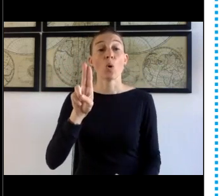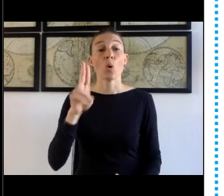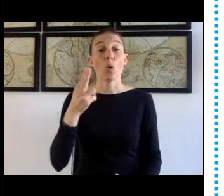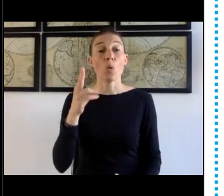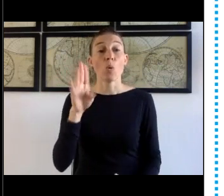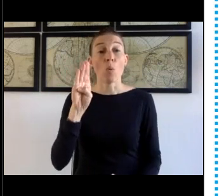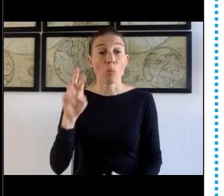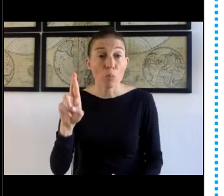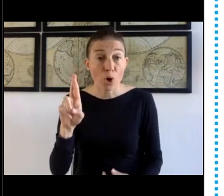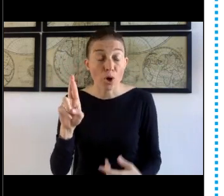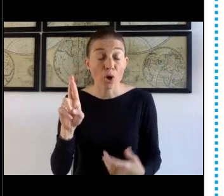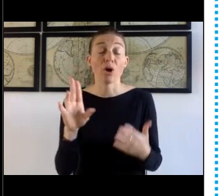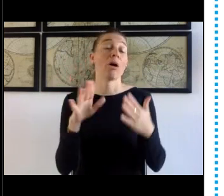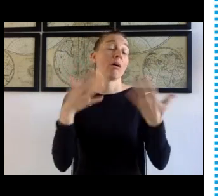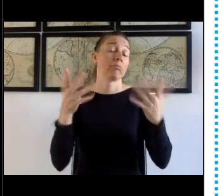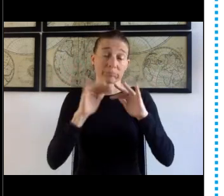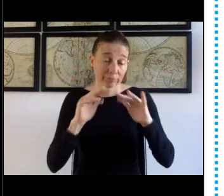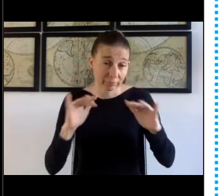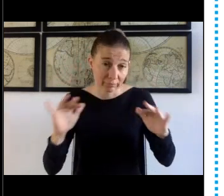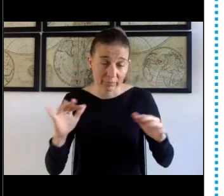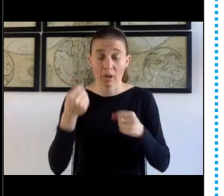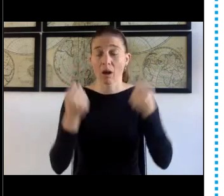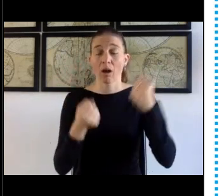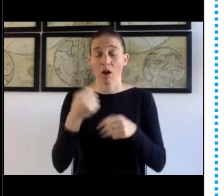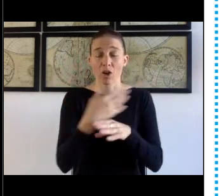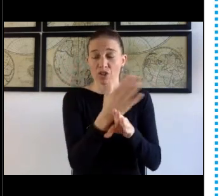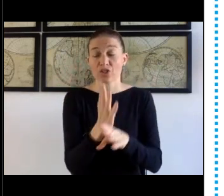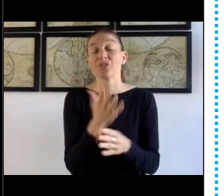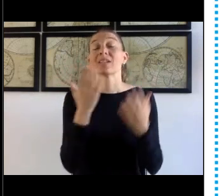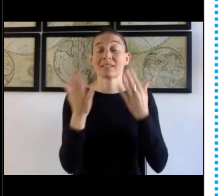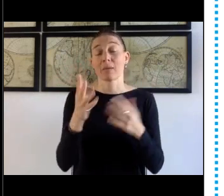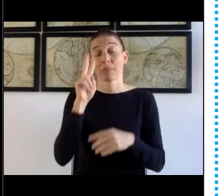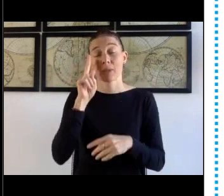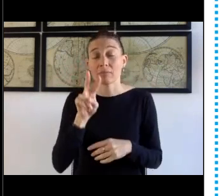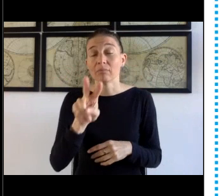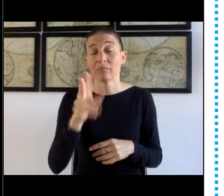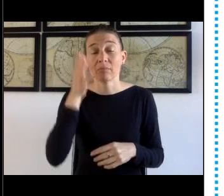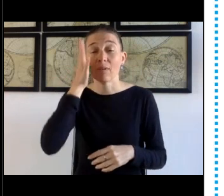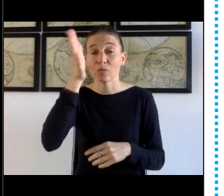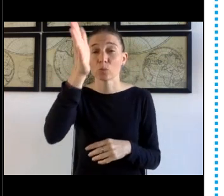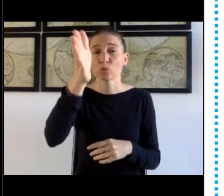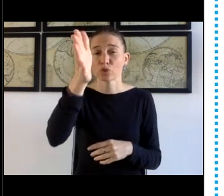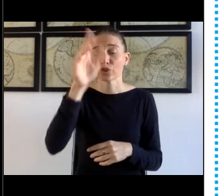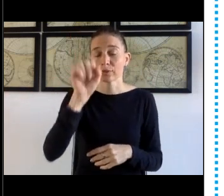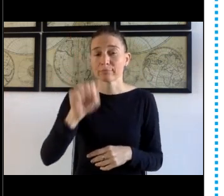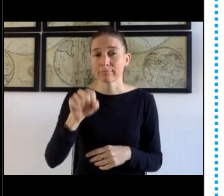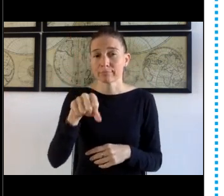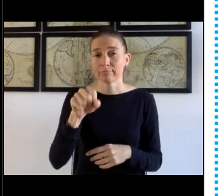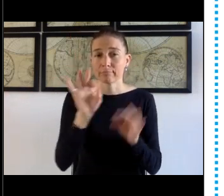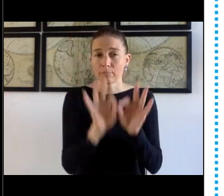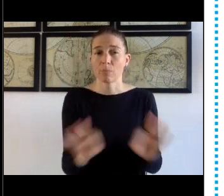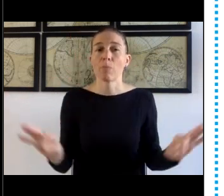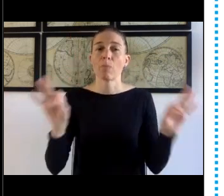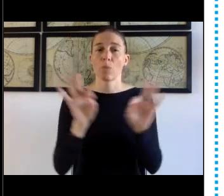so this is something maybe to look at for the future for sure. So we'd definitely prefer that would be EU regulations.